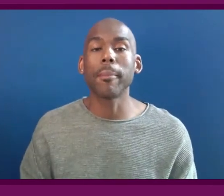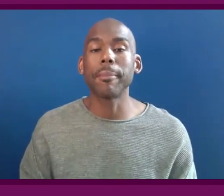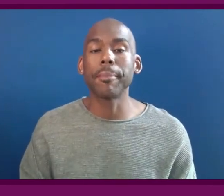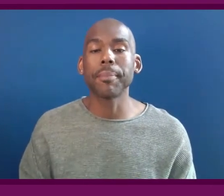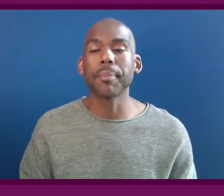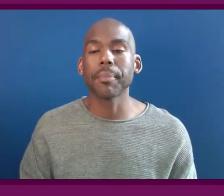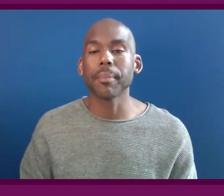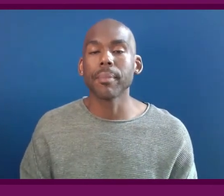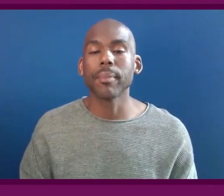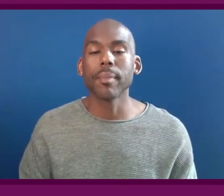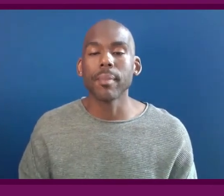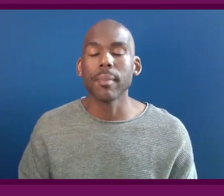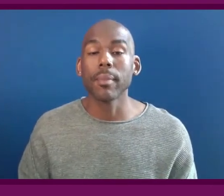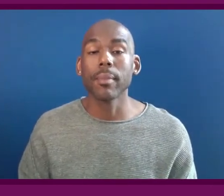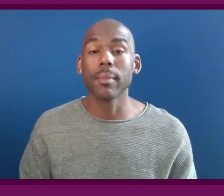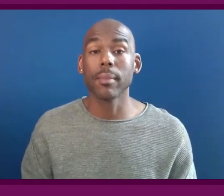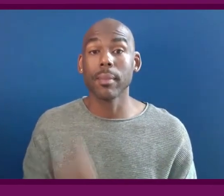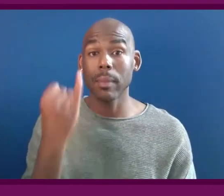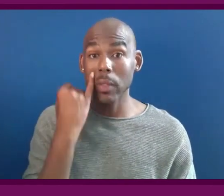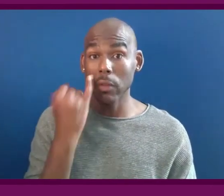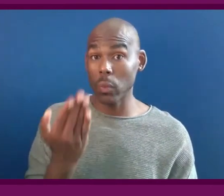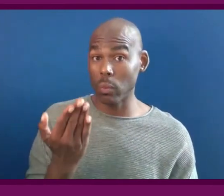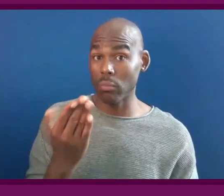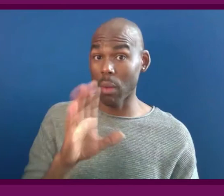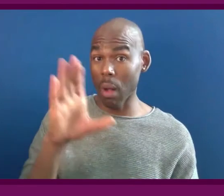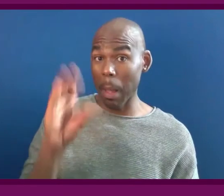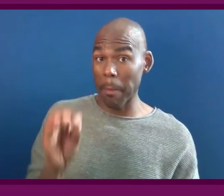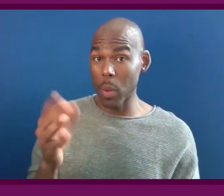Ashley Inkumsah: If you're a company and you're looking to